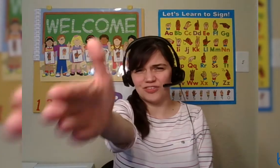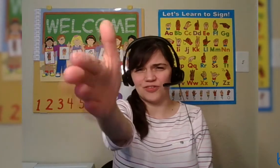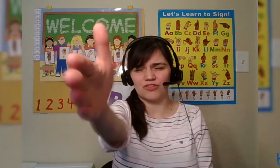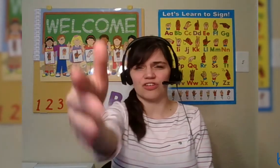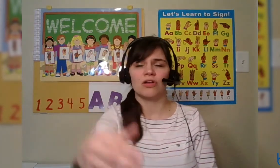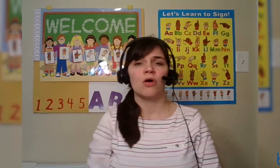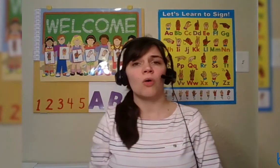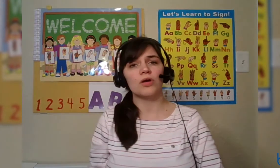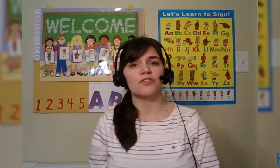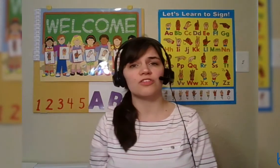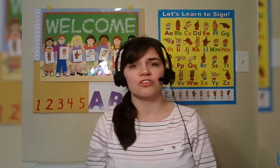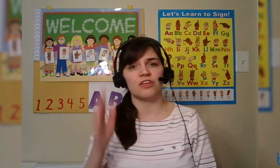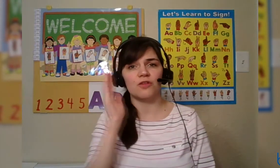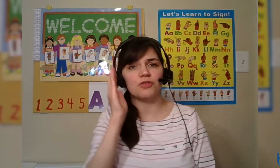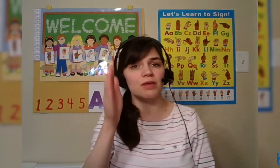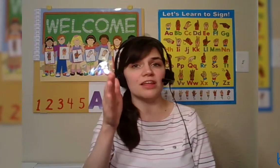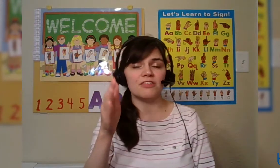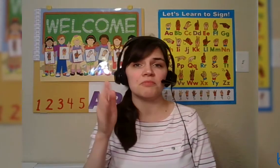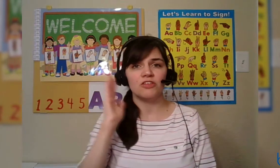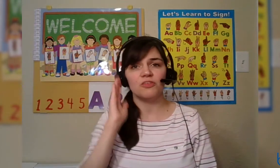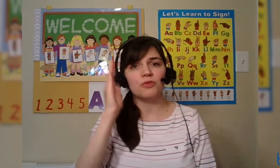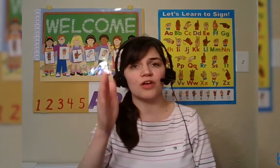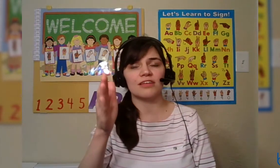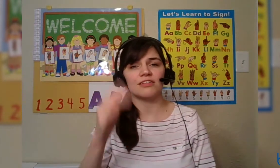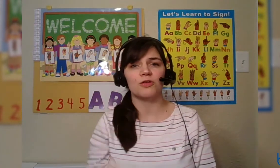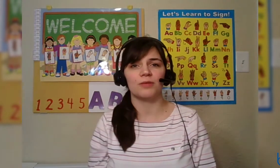the future. Or if it's just in a few minutes, just move your hand a little bit.